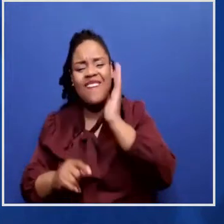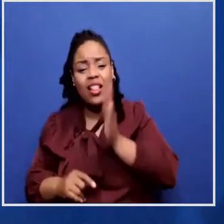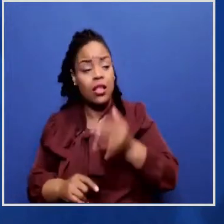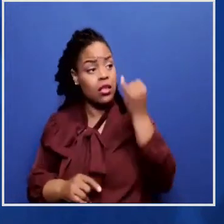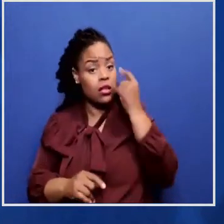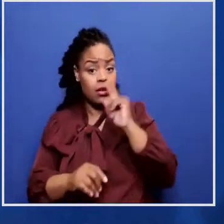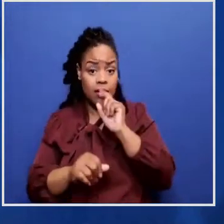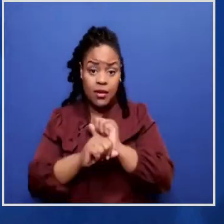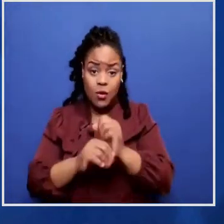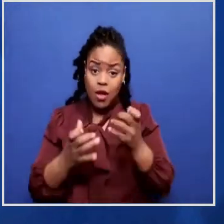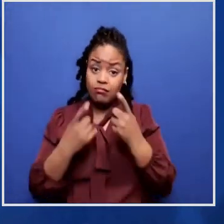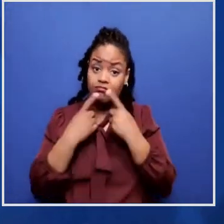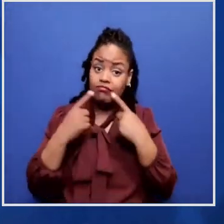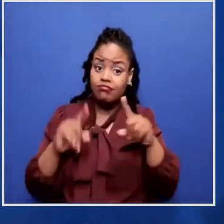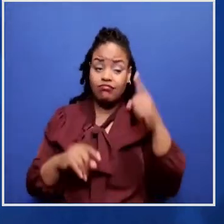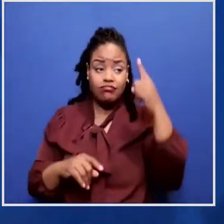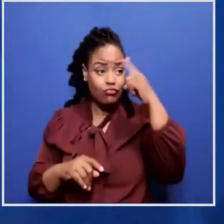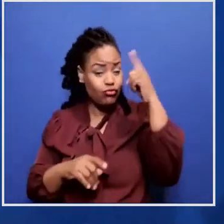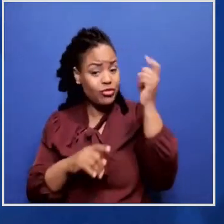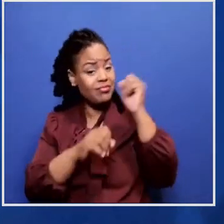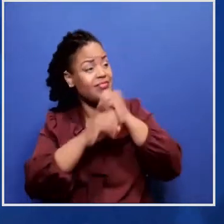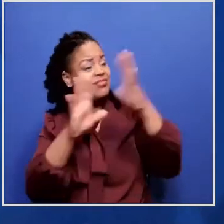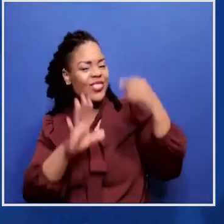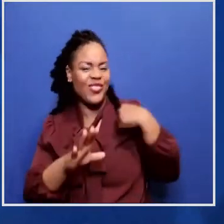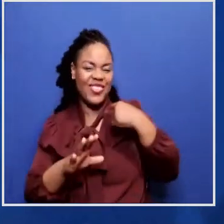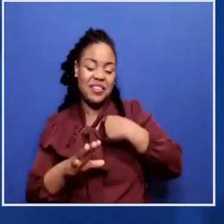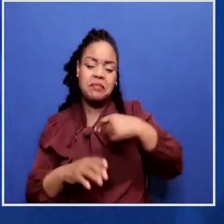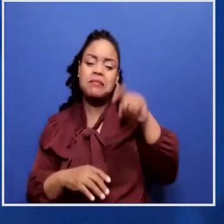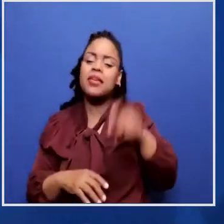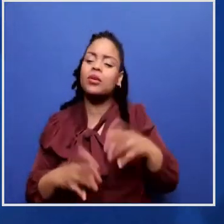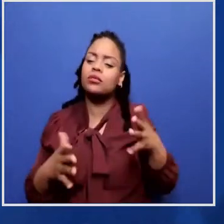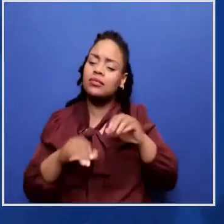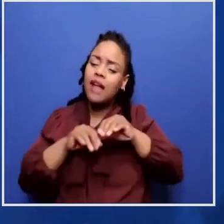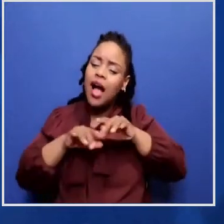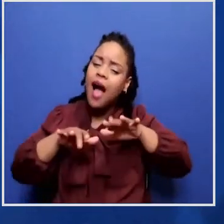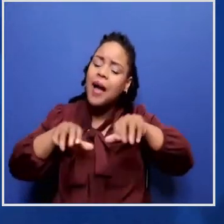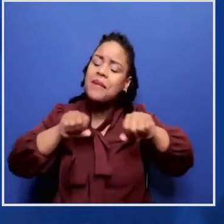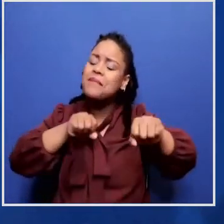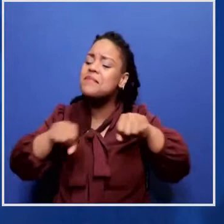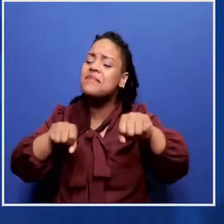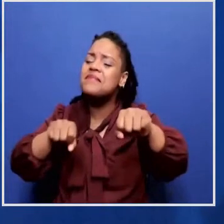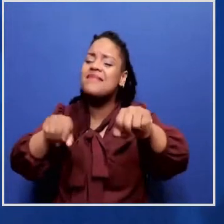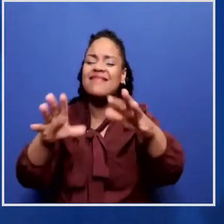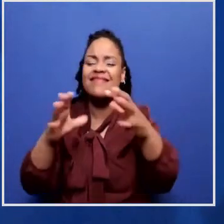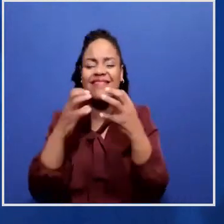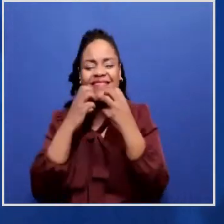ROLLED DOWN THEREFORE HEADS.